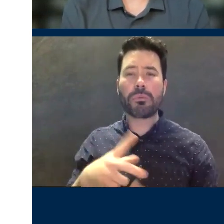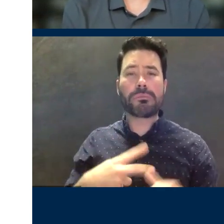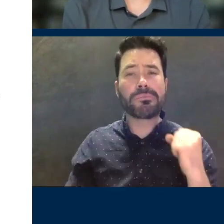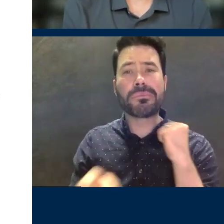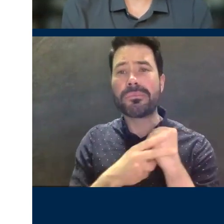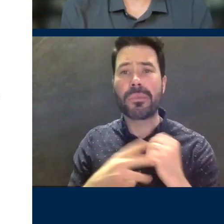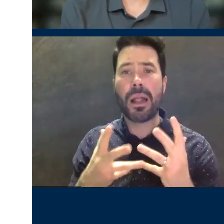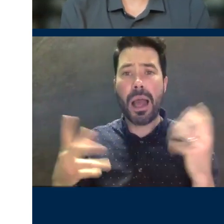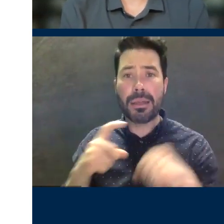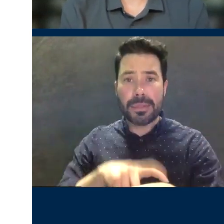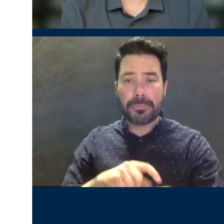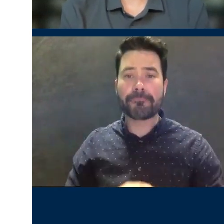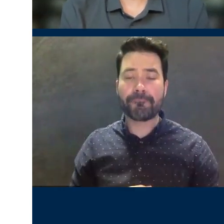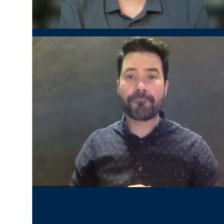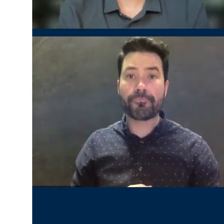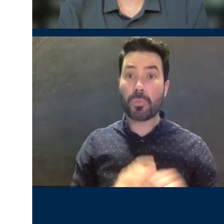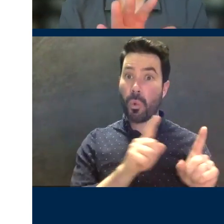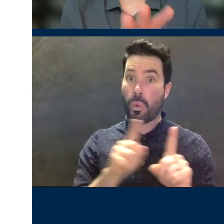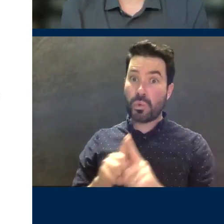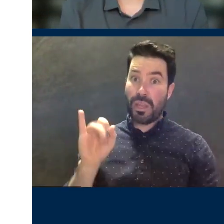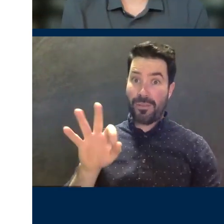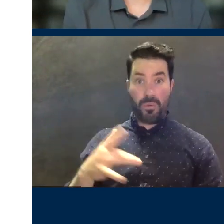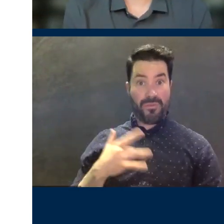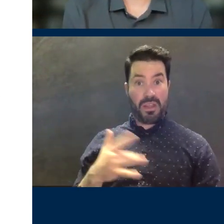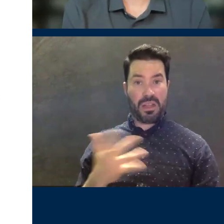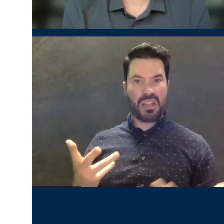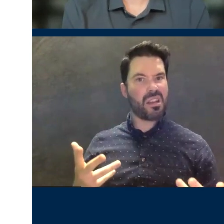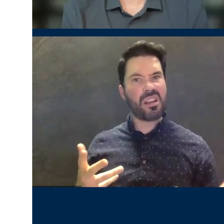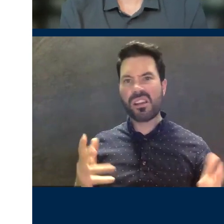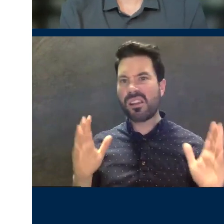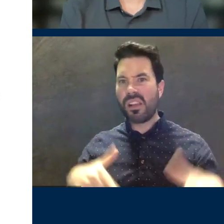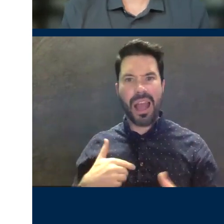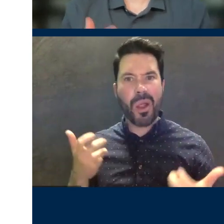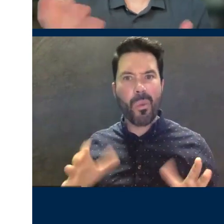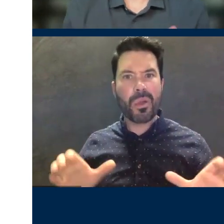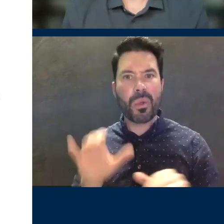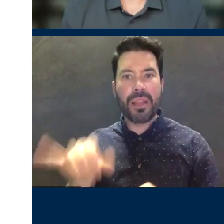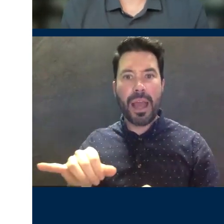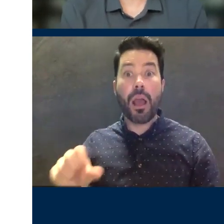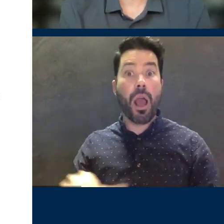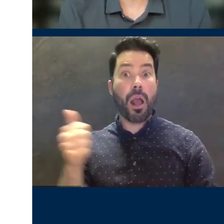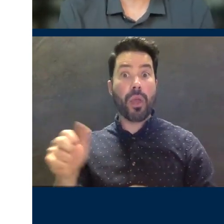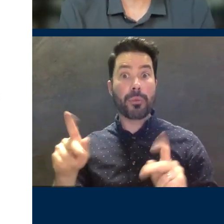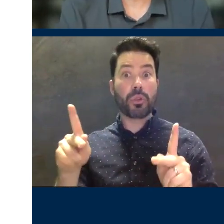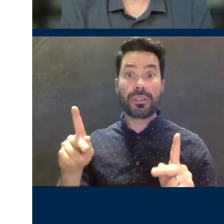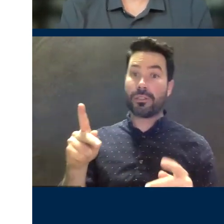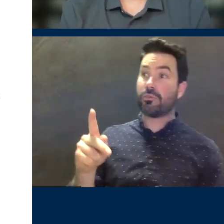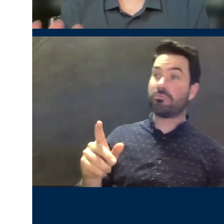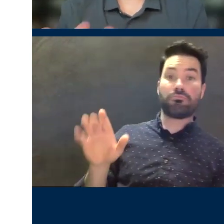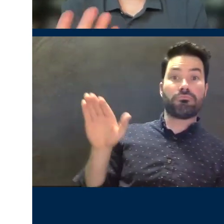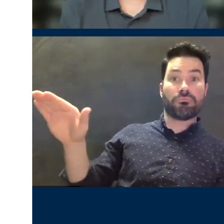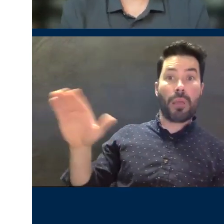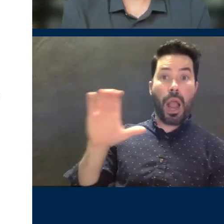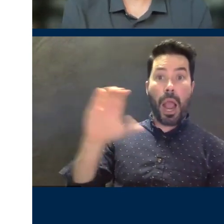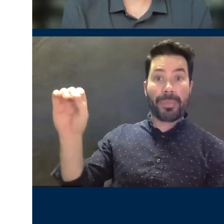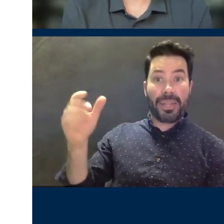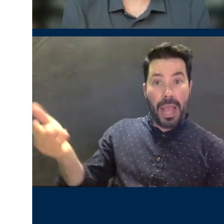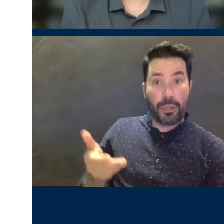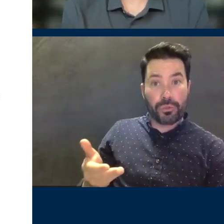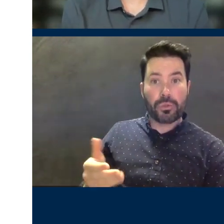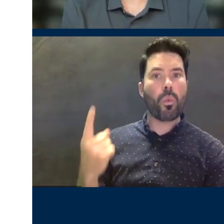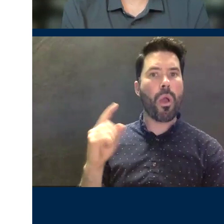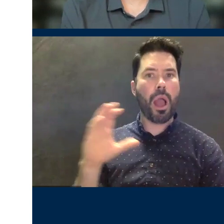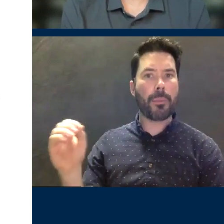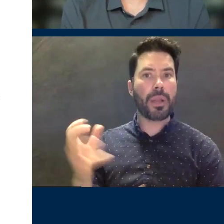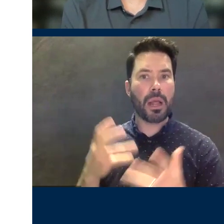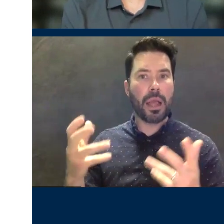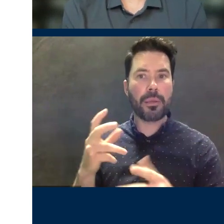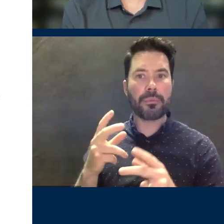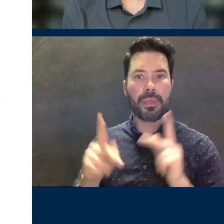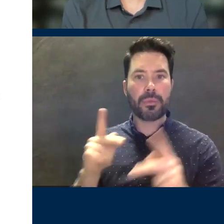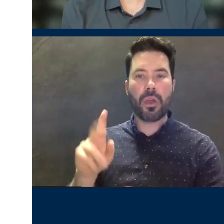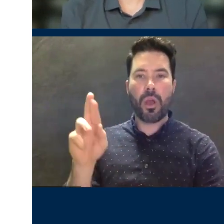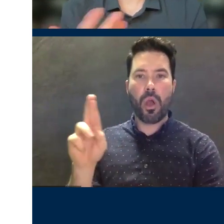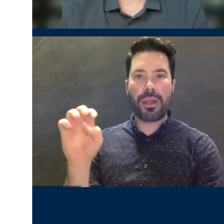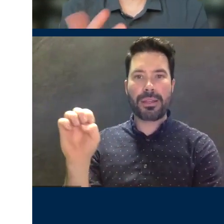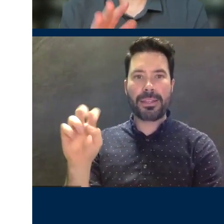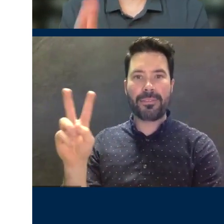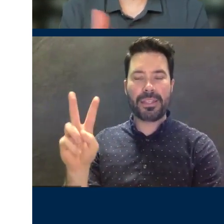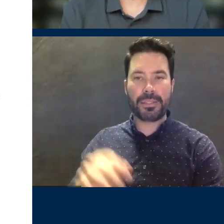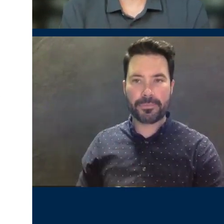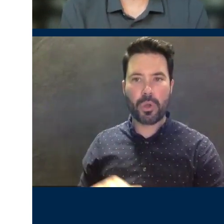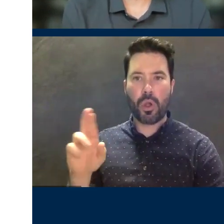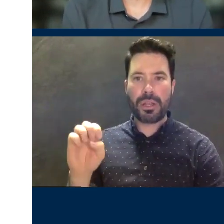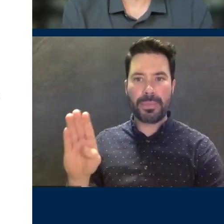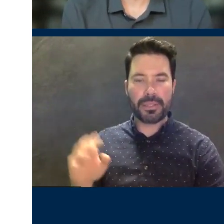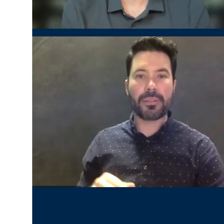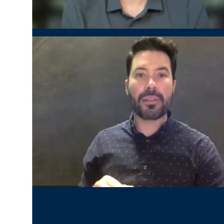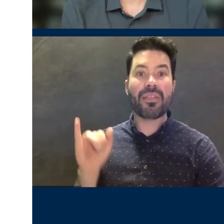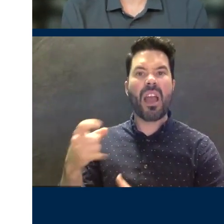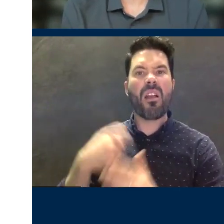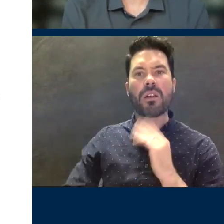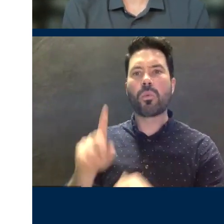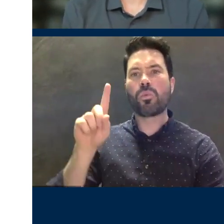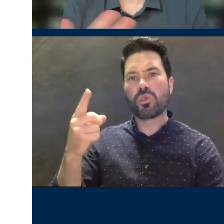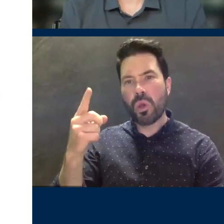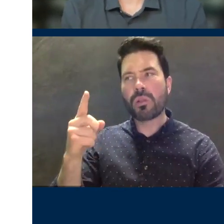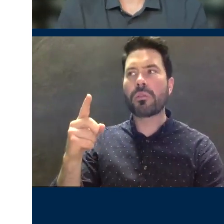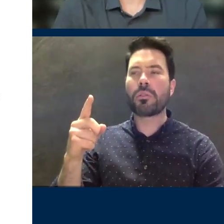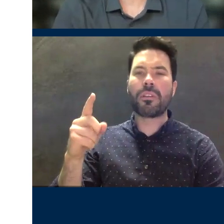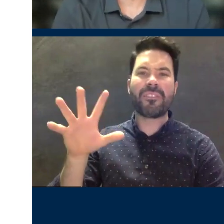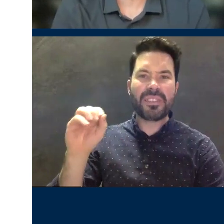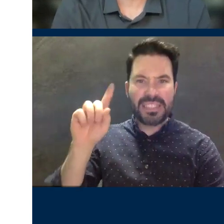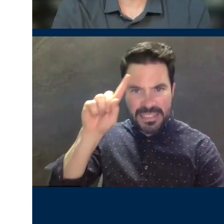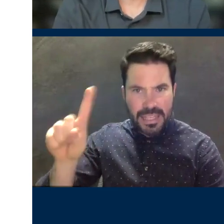It also, if you feel like you do not want to go through this, another opportunity is to outsource it to companies. One company a lot of people talk about is Rev. And generally that's a charge about a dollar 50 per minute for the captioning of these videos.